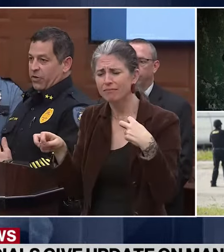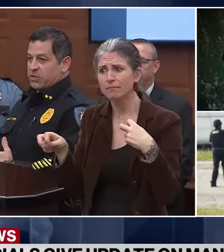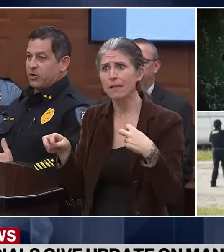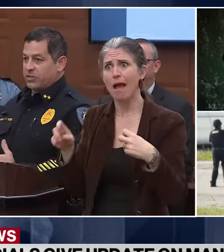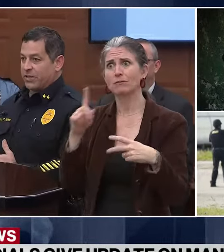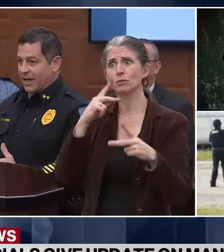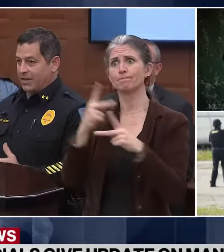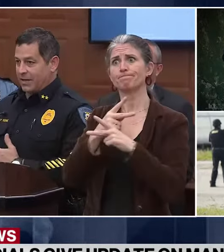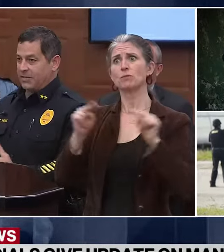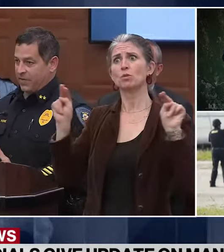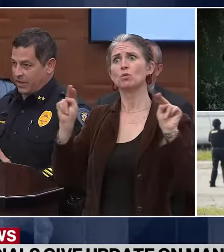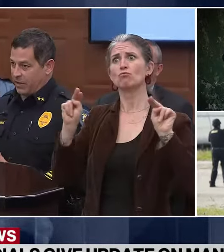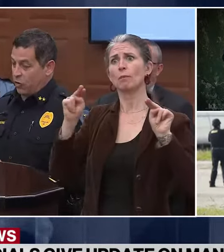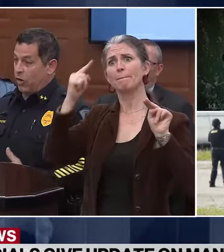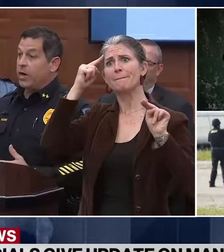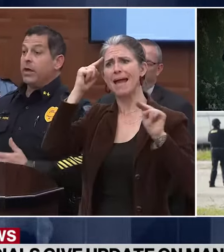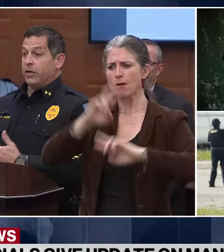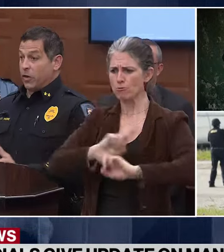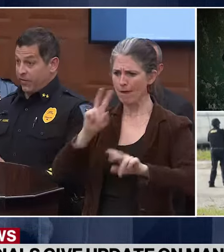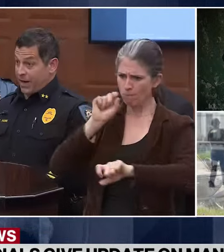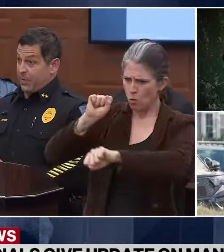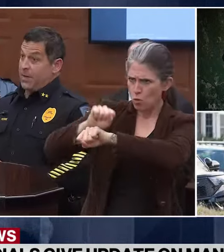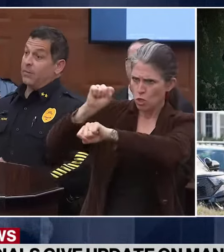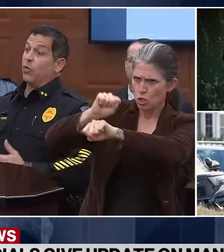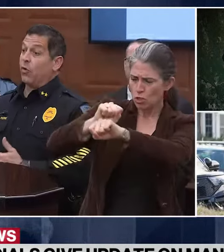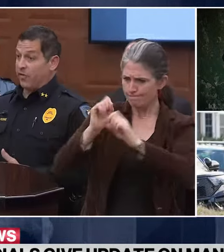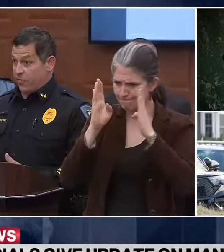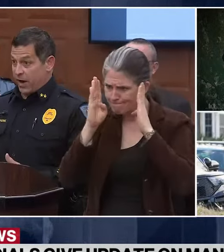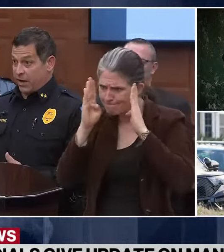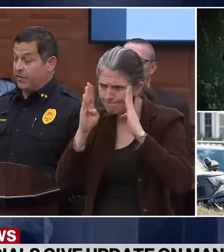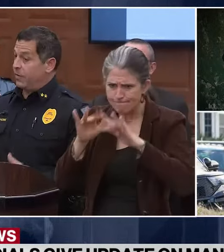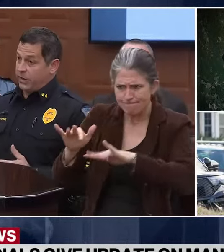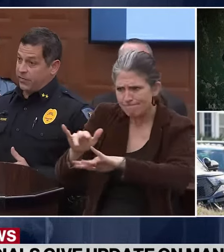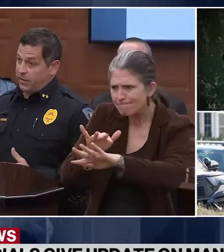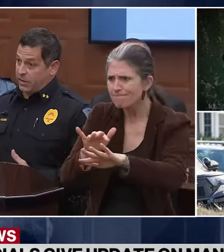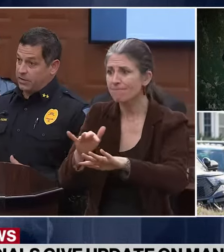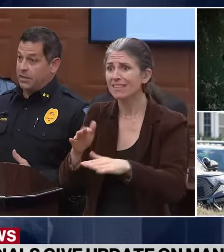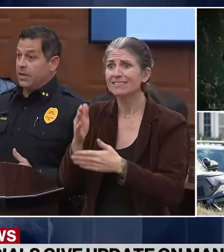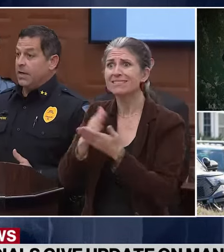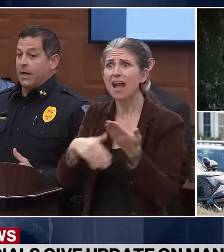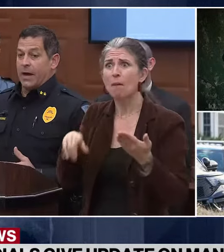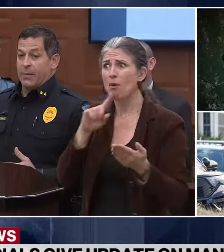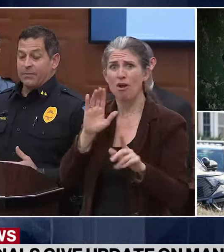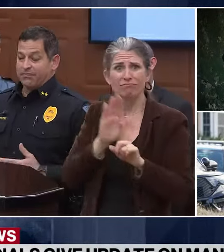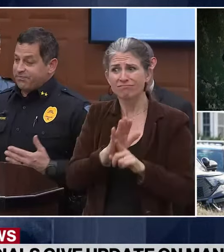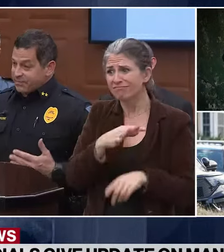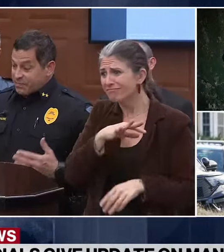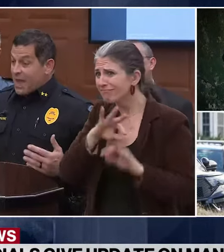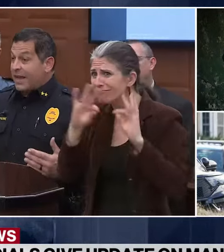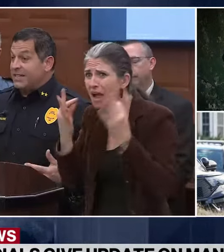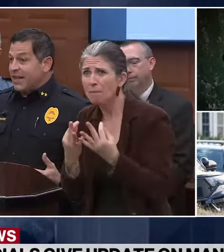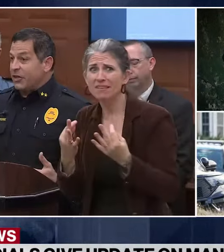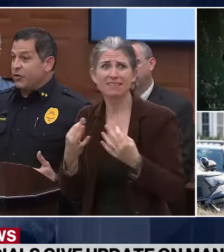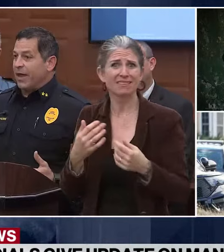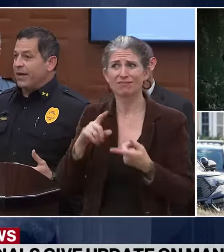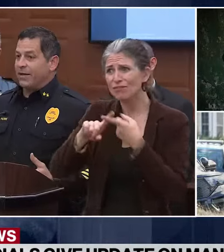SITUATION VERY OBJECTIVELY. AND YOU KNOW DO A VERY THOROUGH JOB KNOWING THAT, YOU KNOW,